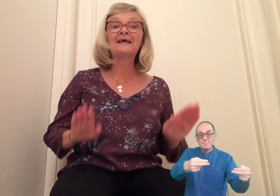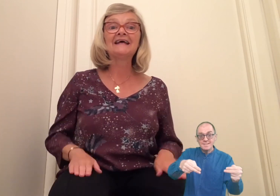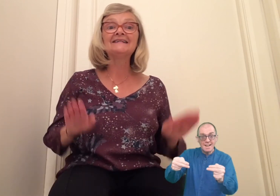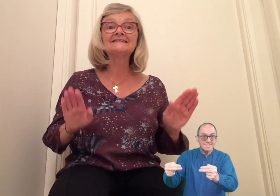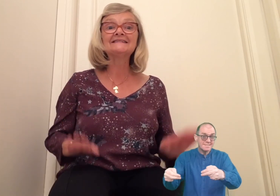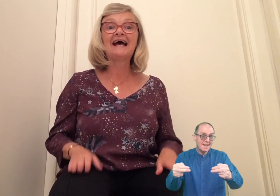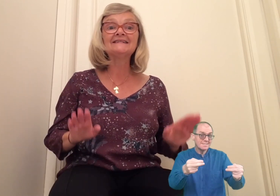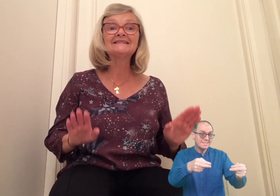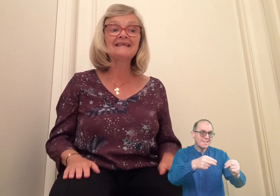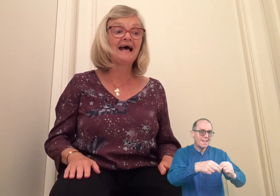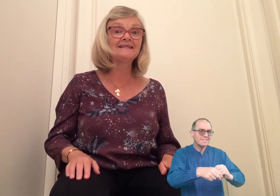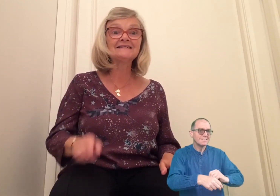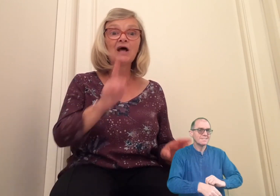Dance, dance, dance.